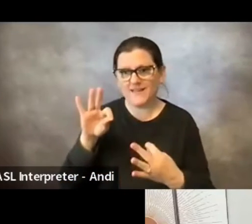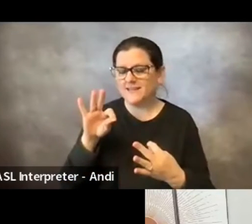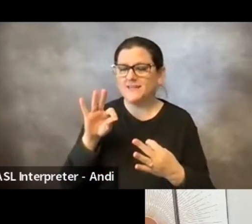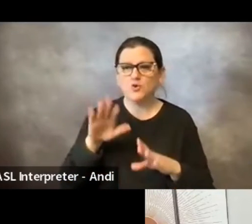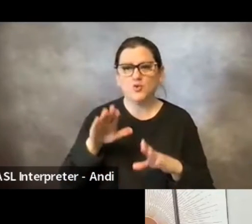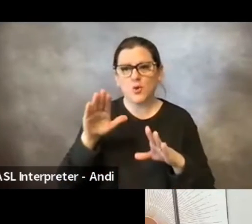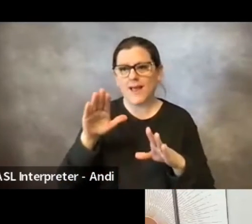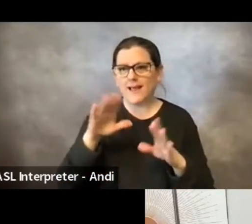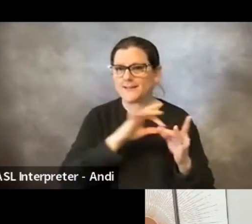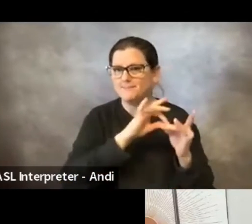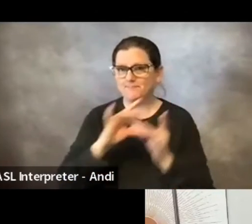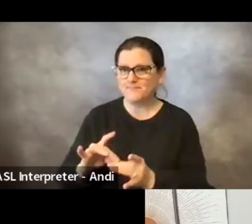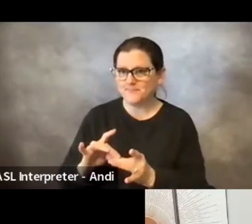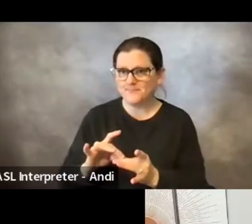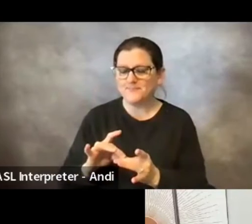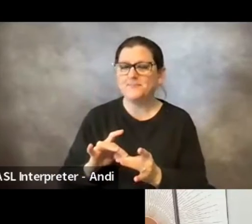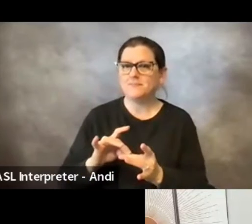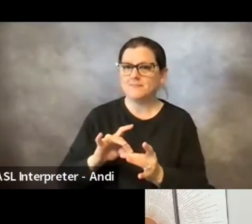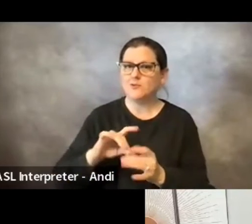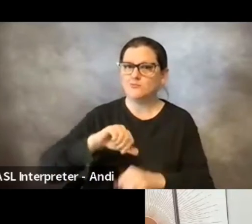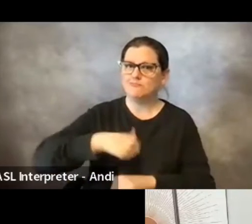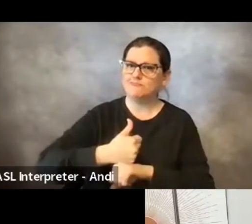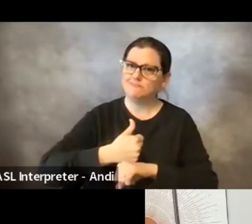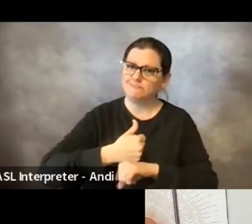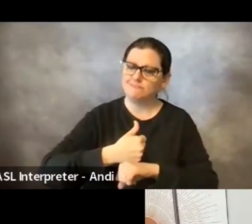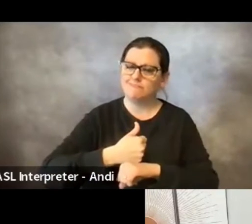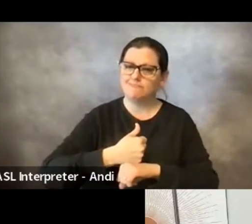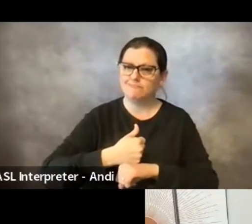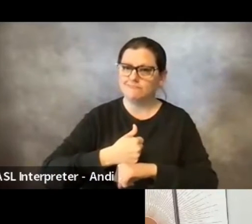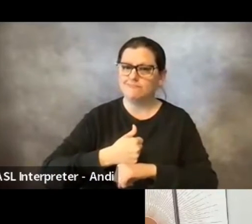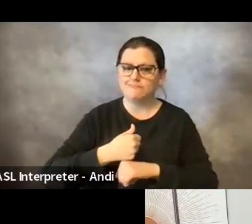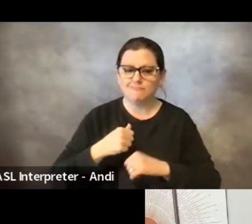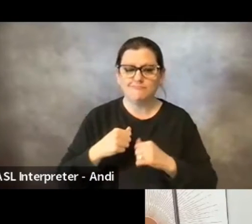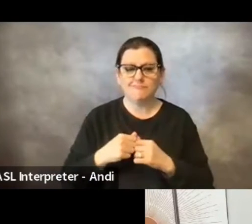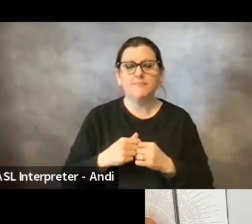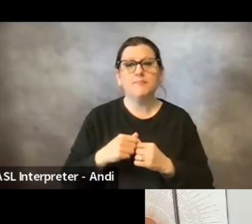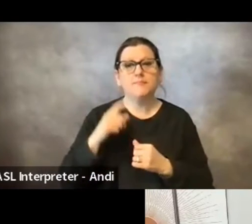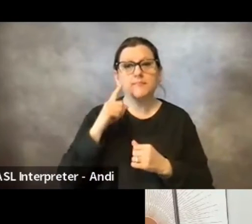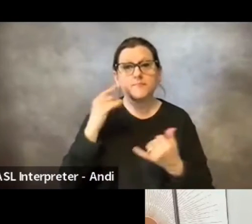kind of like lay the groundwork. So I think I'll now turn it over